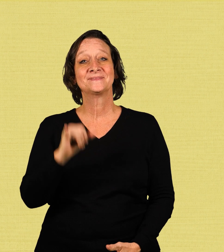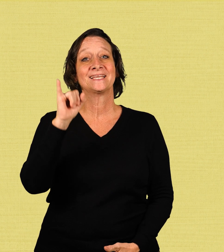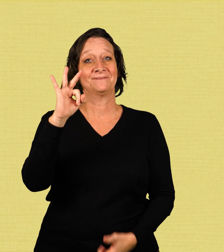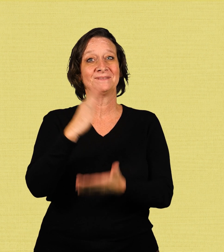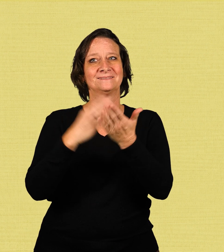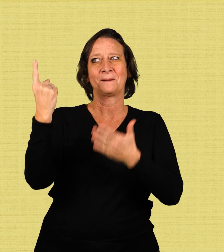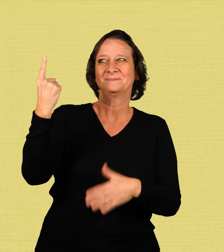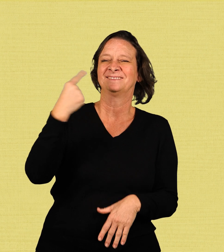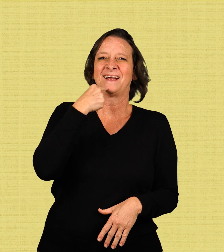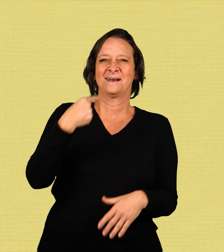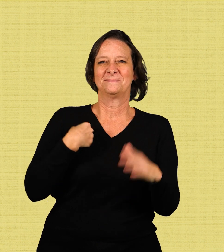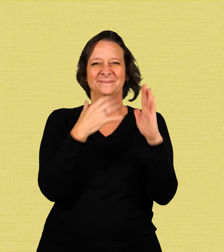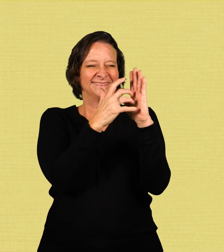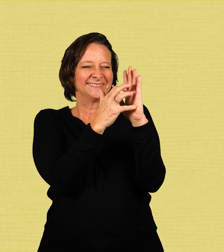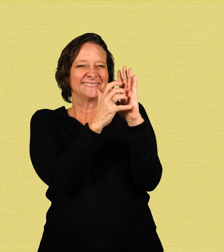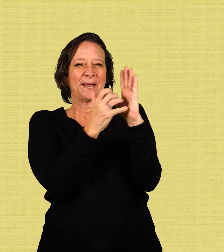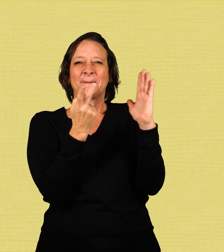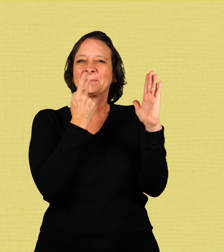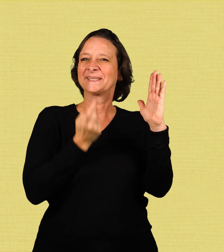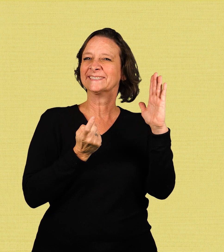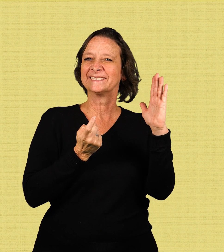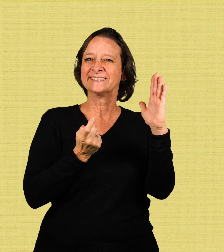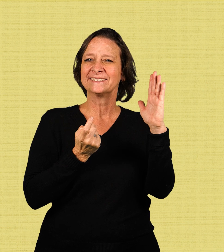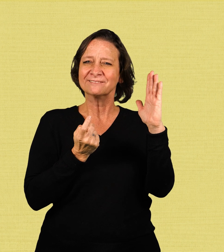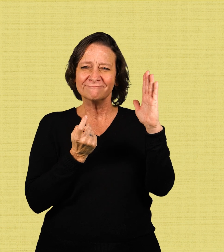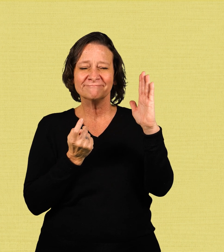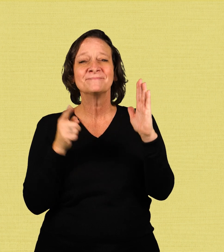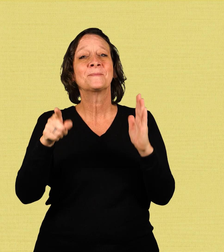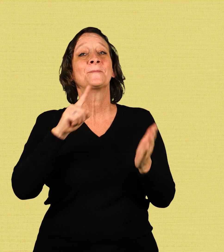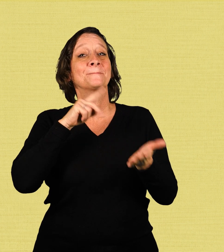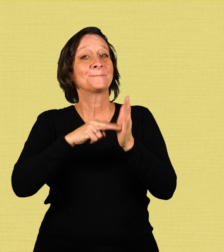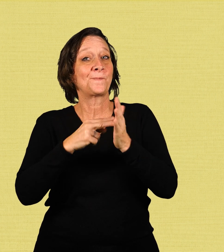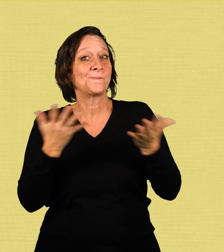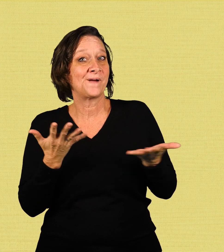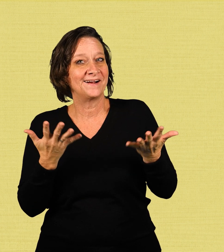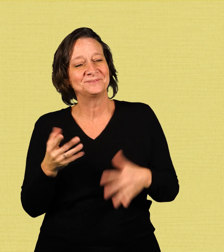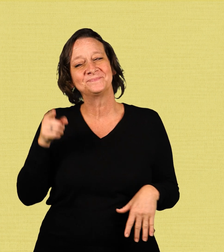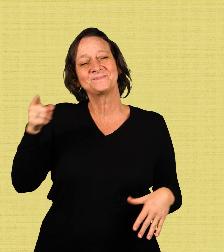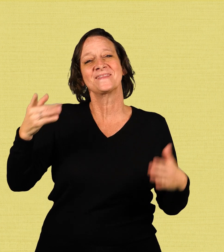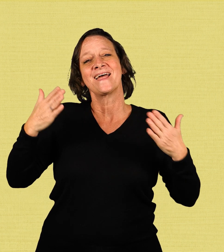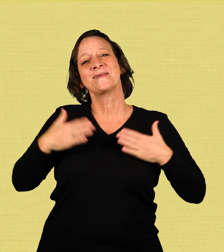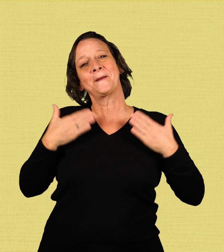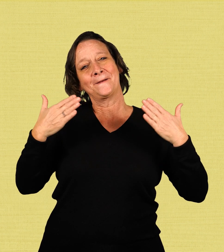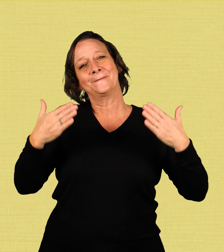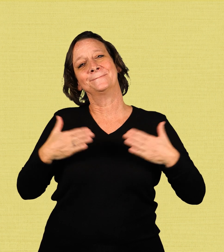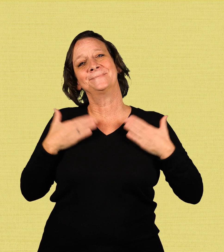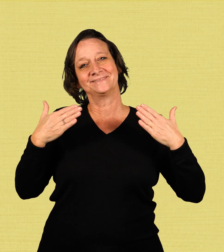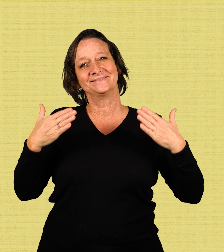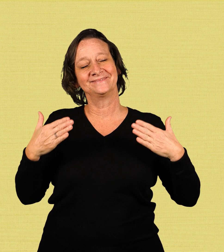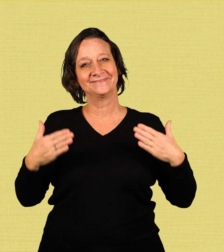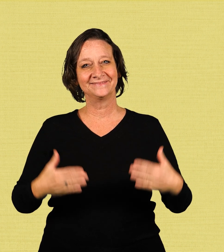If someone says, “I’m tickled pink,” he really means that he is very happy.